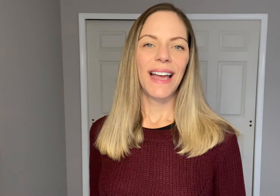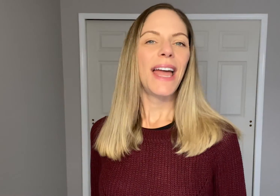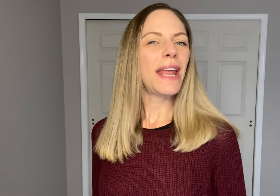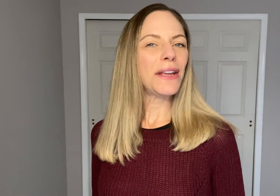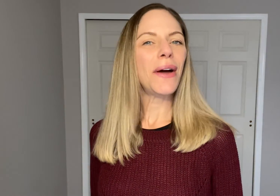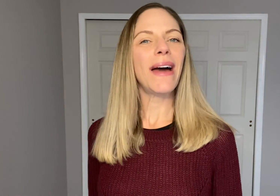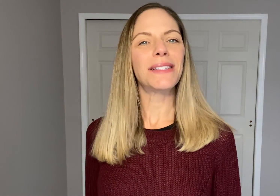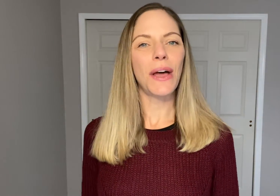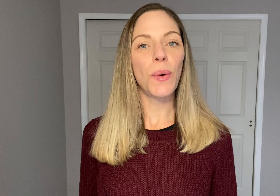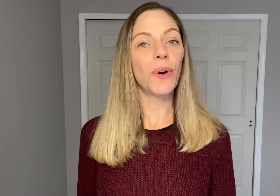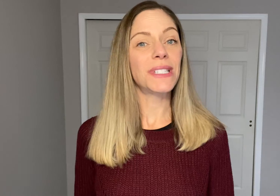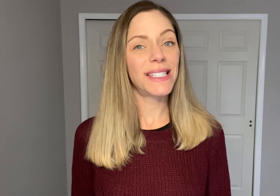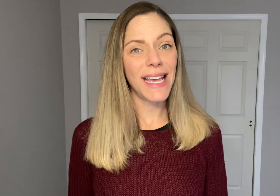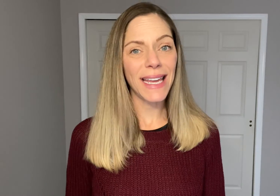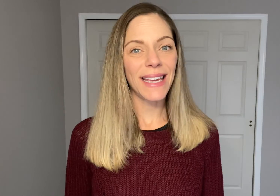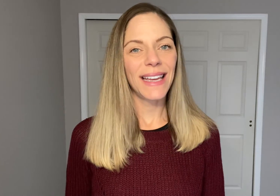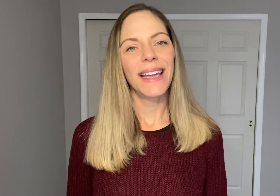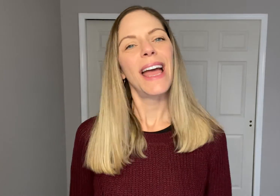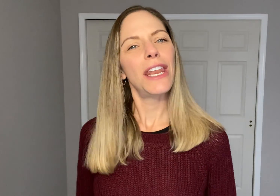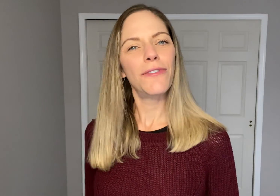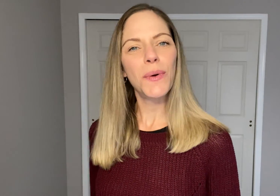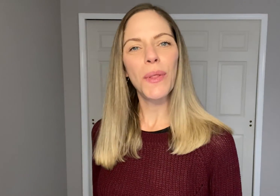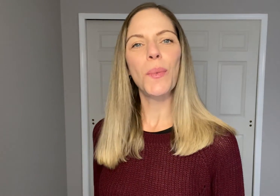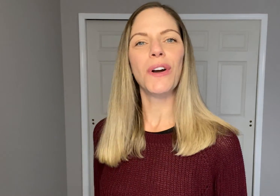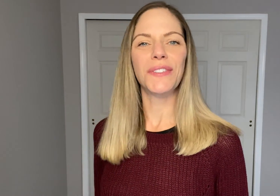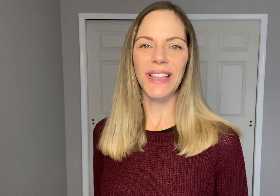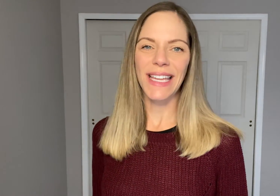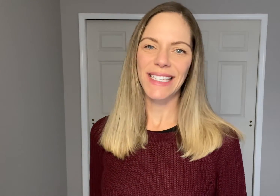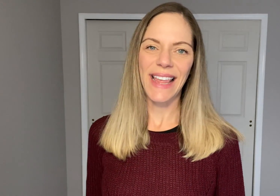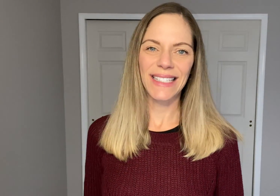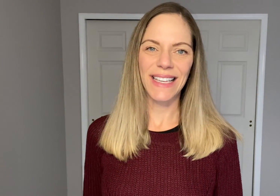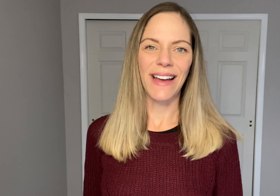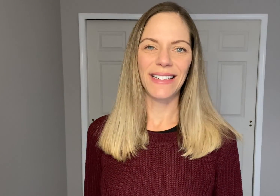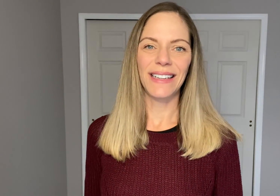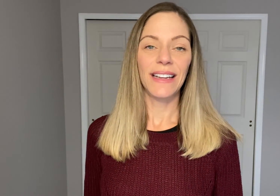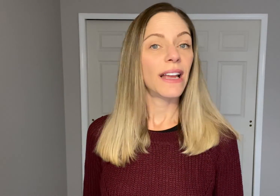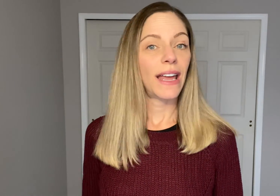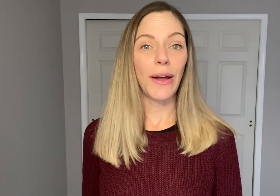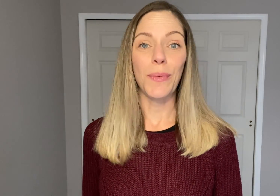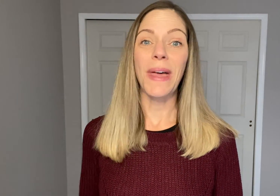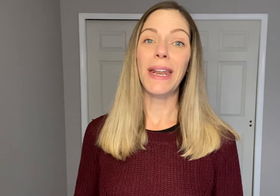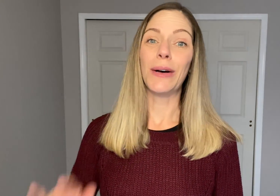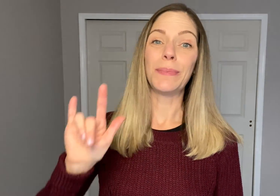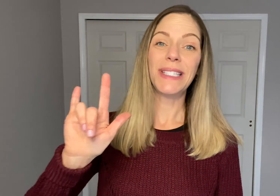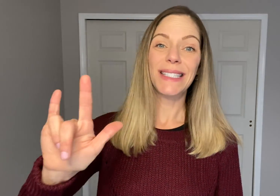And now you know how to sign the word "sick" and a few other words related to that sign. And I hope that helps.